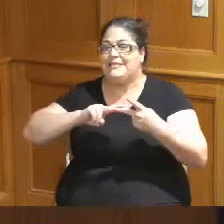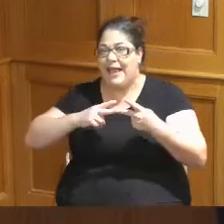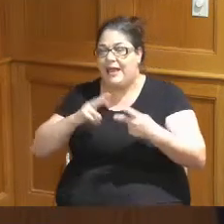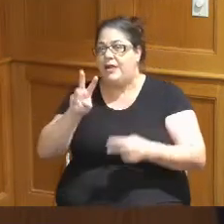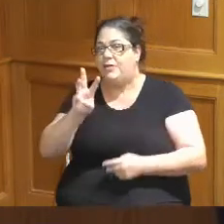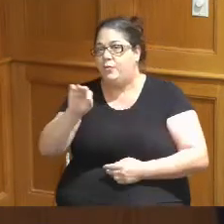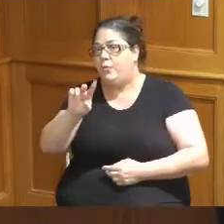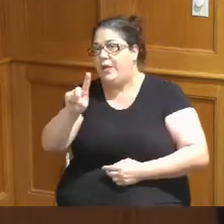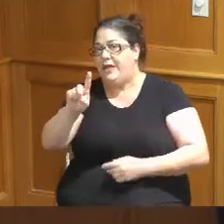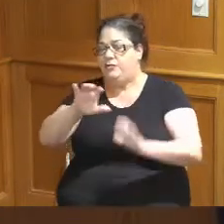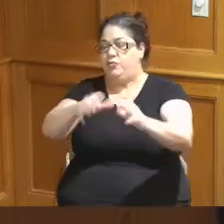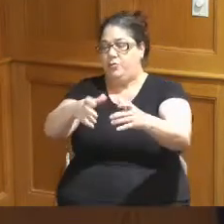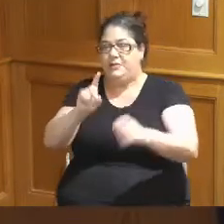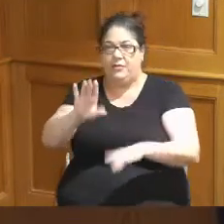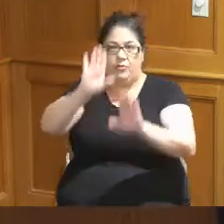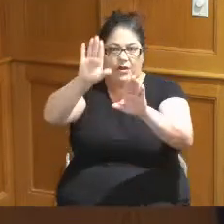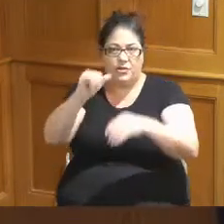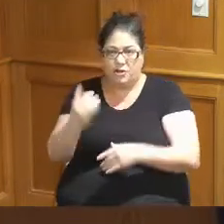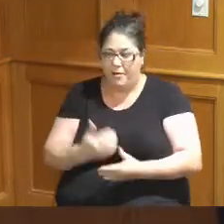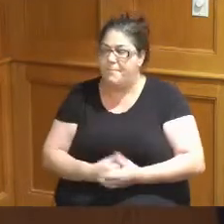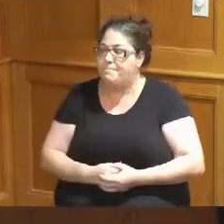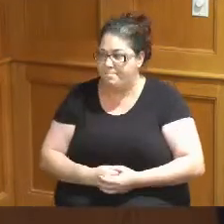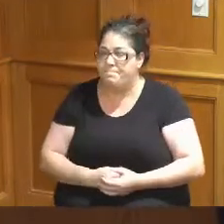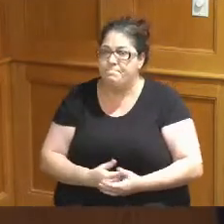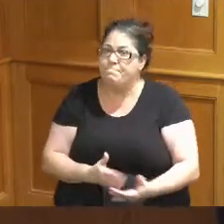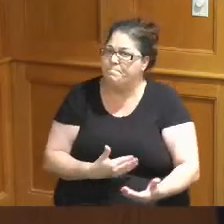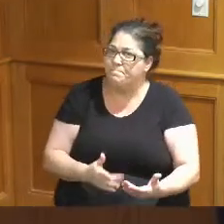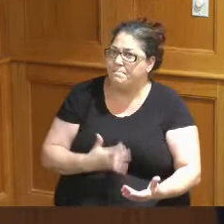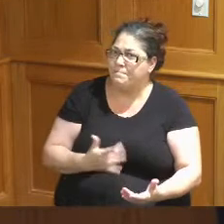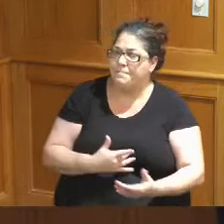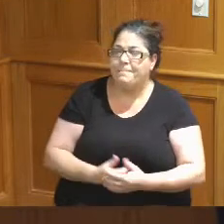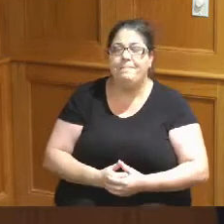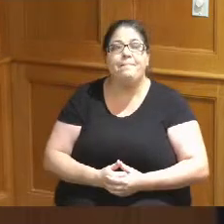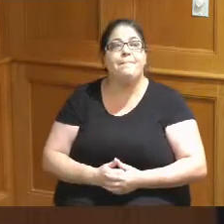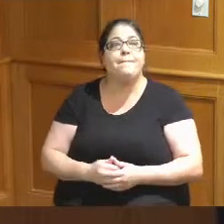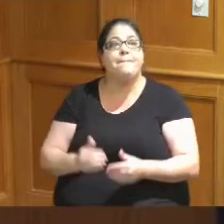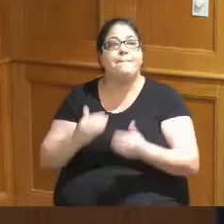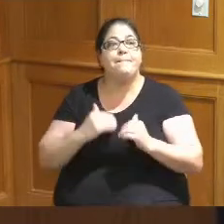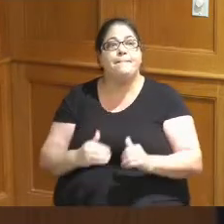myself and Commissioner Driehaus we went and